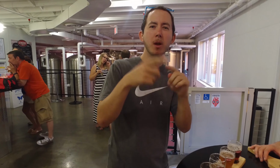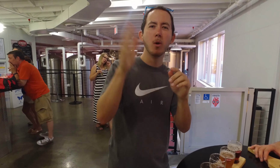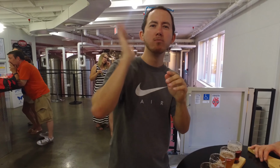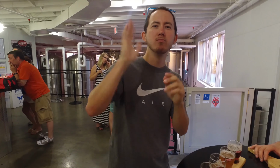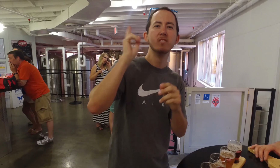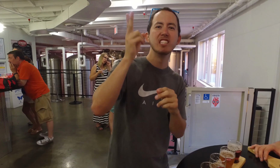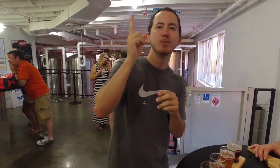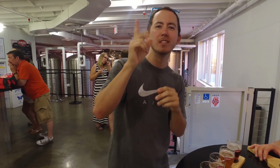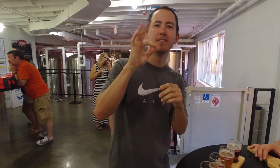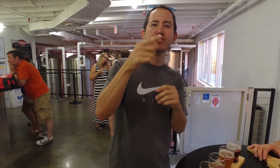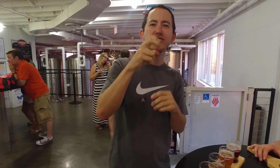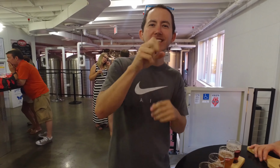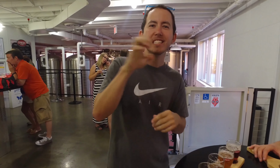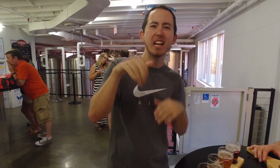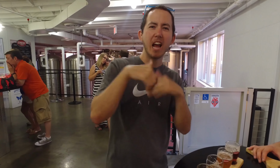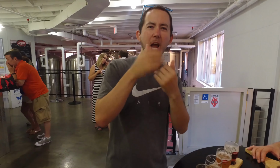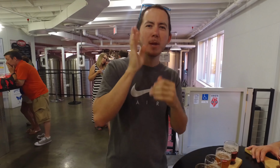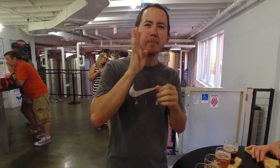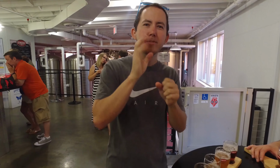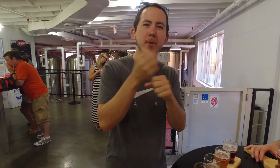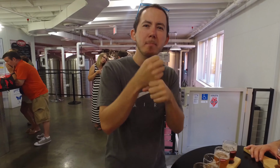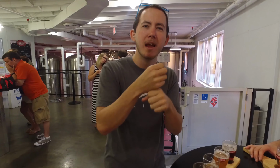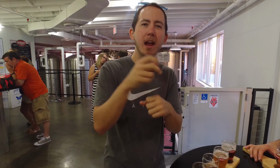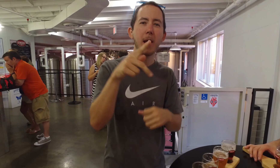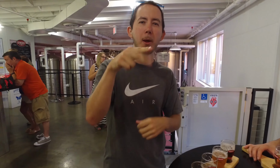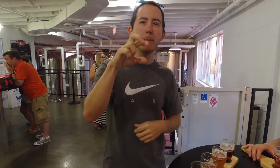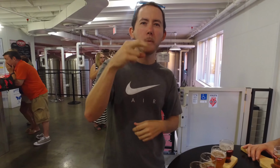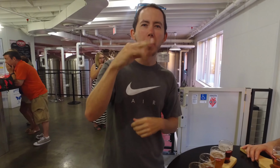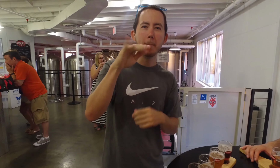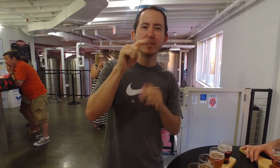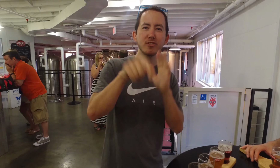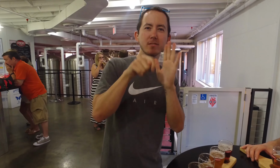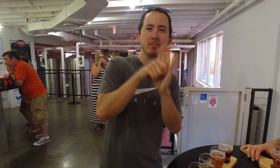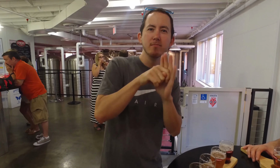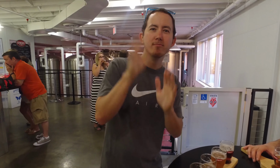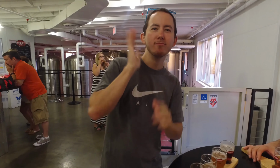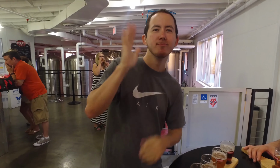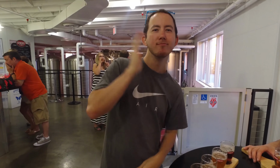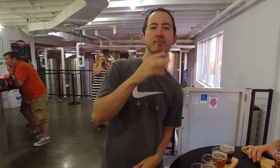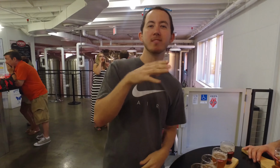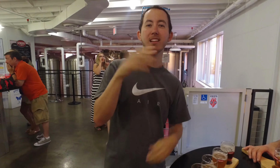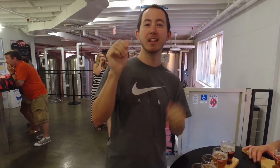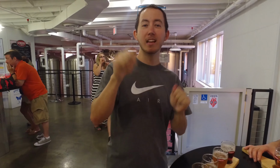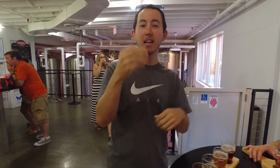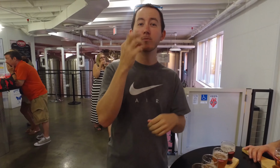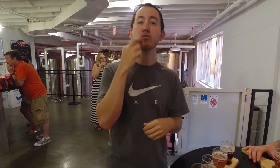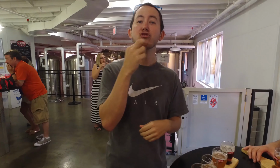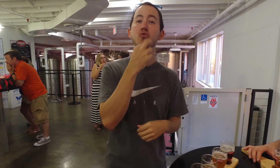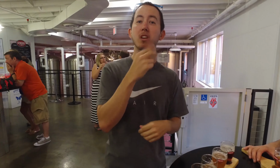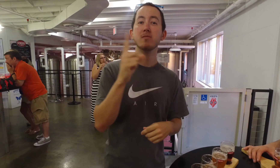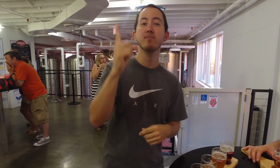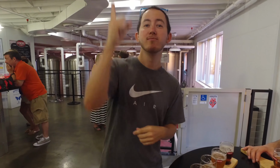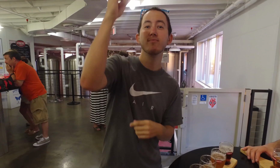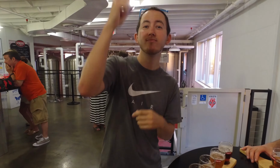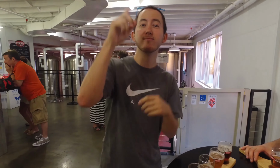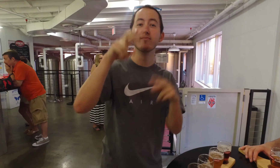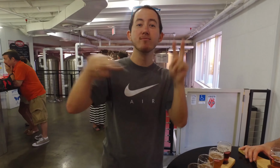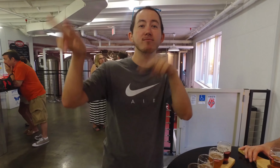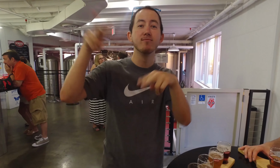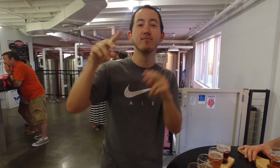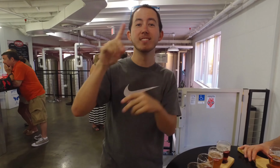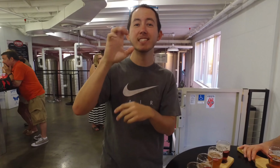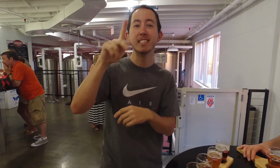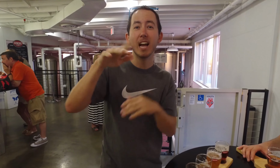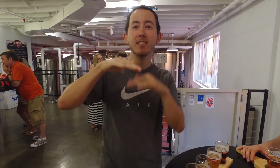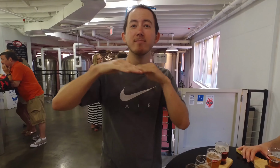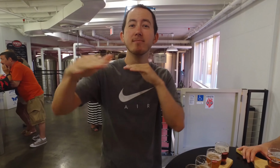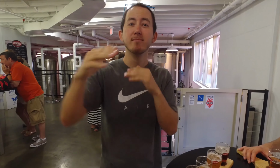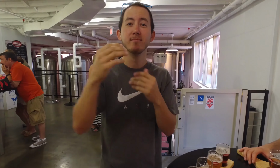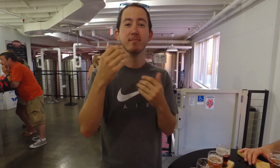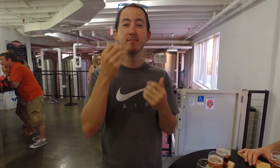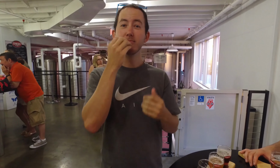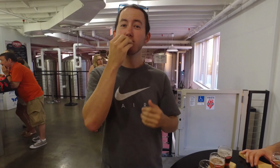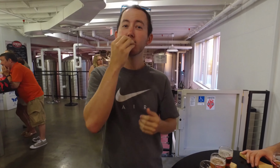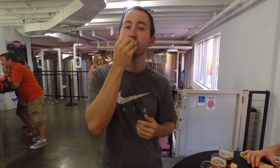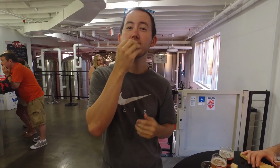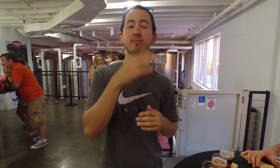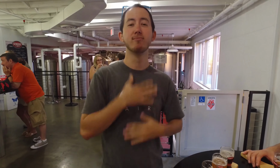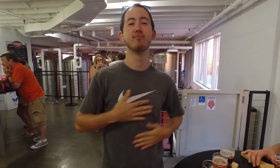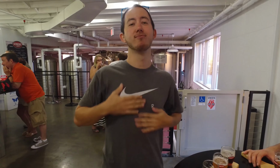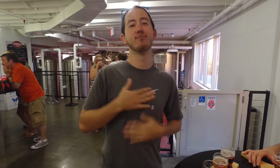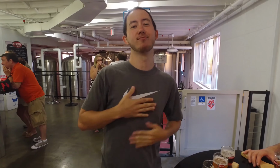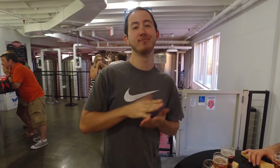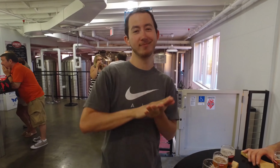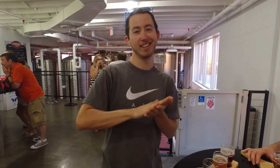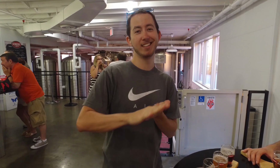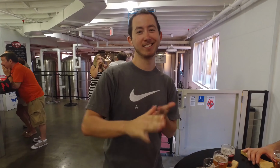And talk about the history of Genesee High Falls and how beers are made. Talk about the prohibition era and there is a restaurant upstairs with good food along with a beautiful view on deck.